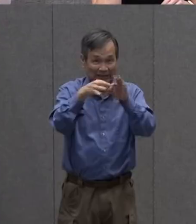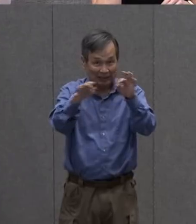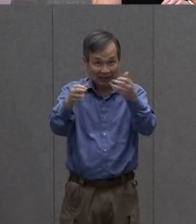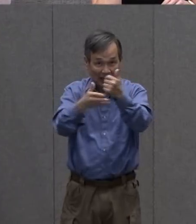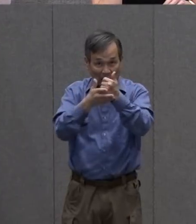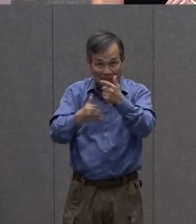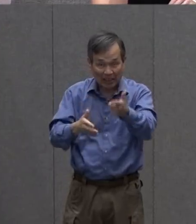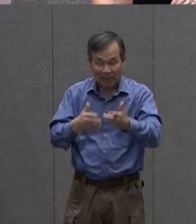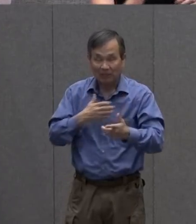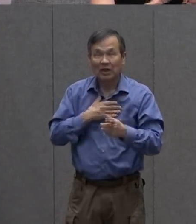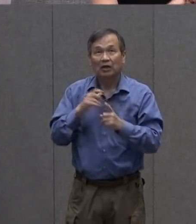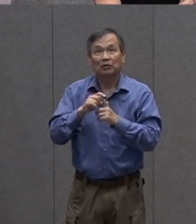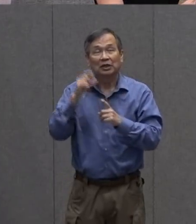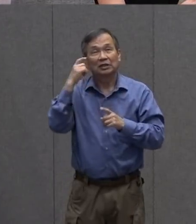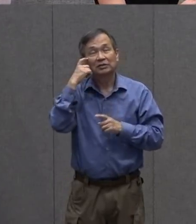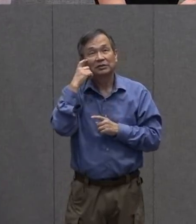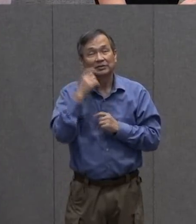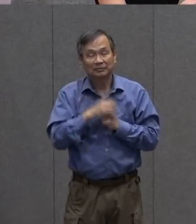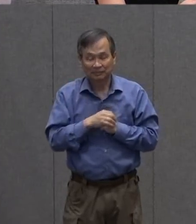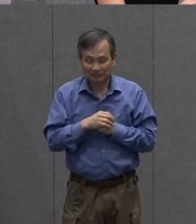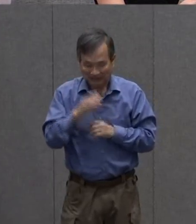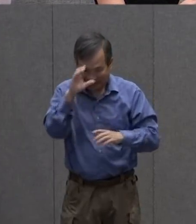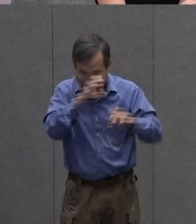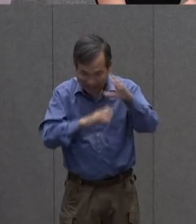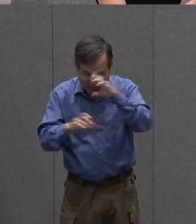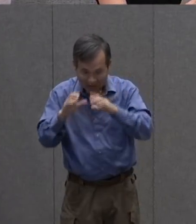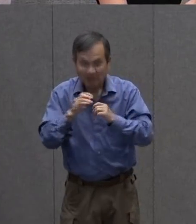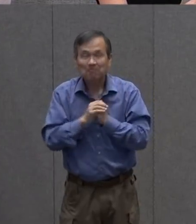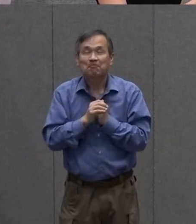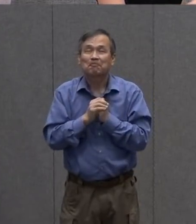My word, examines.